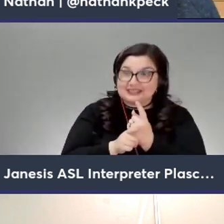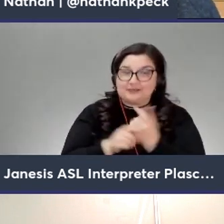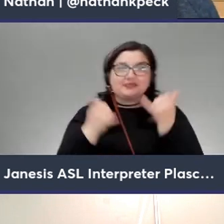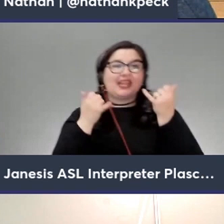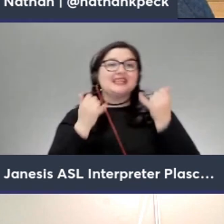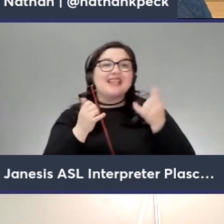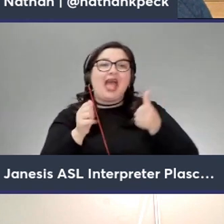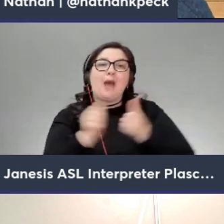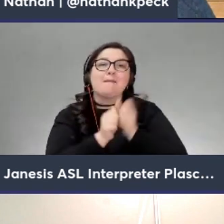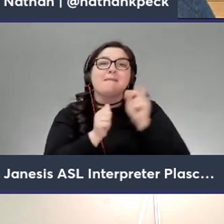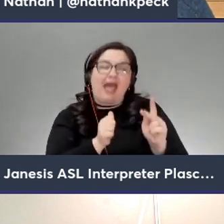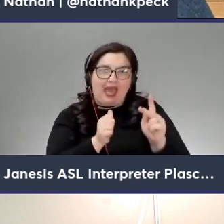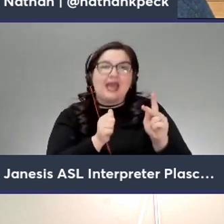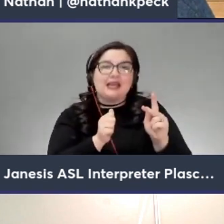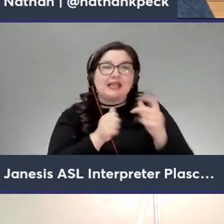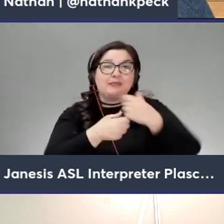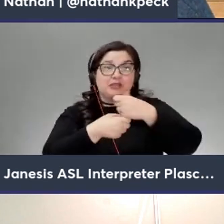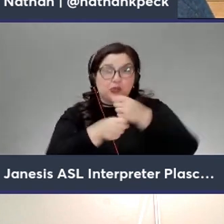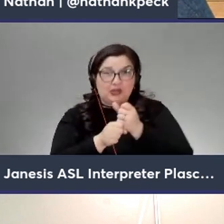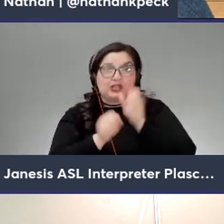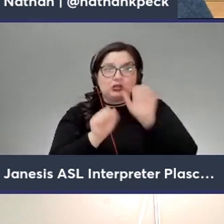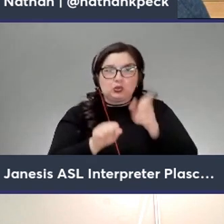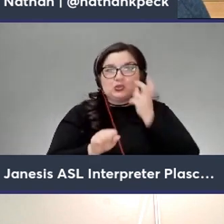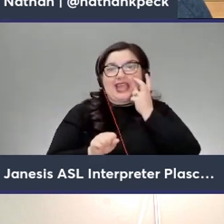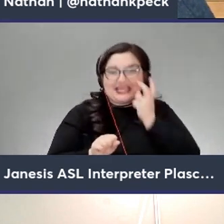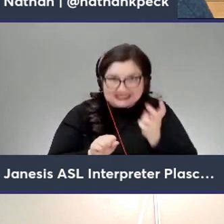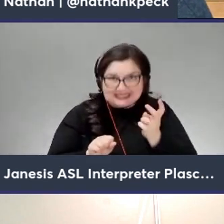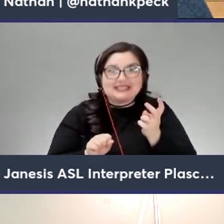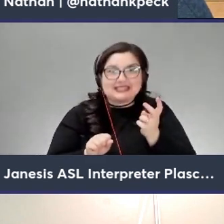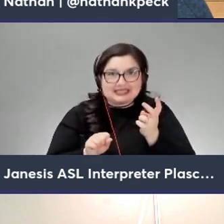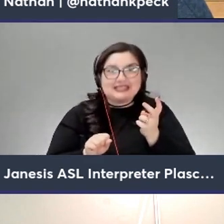you can see the backups in multiple locations.